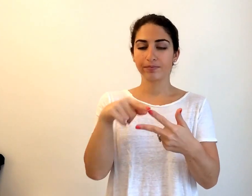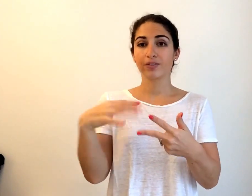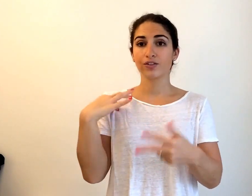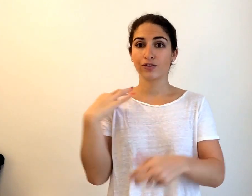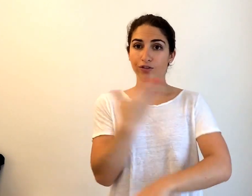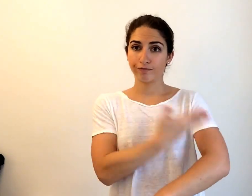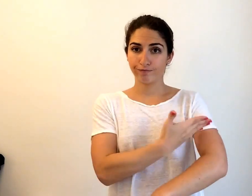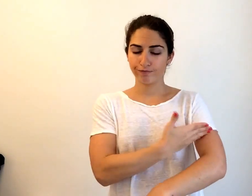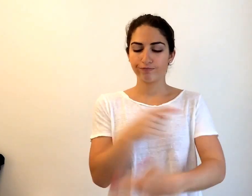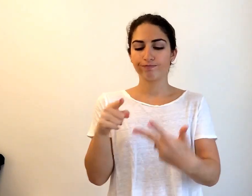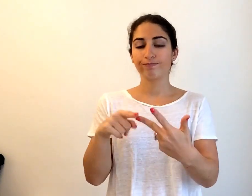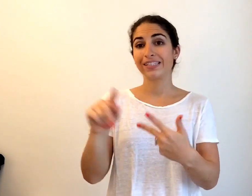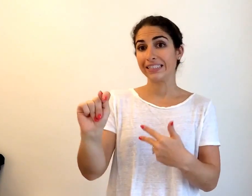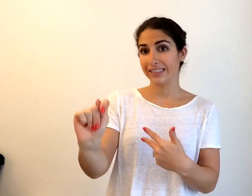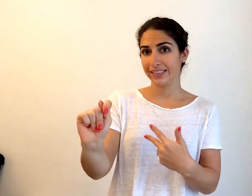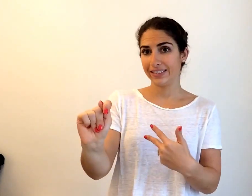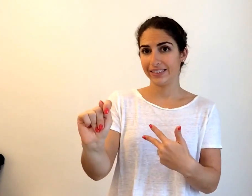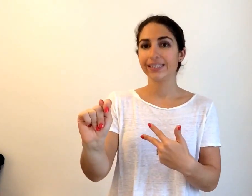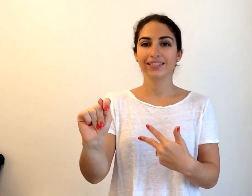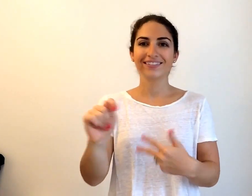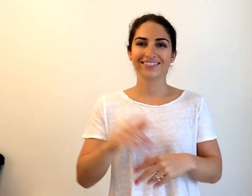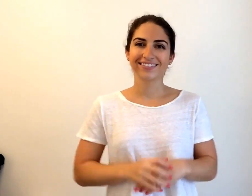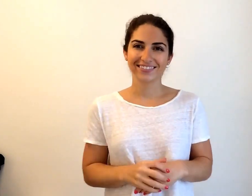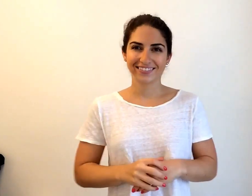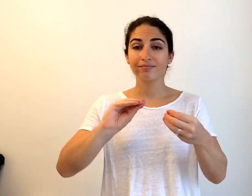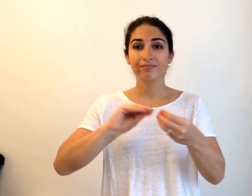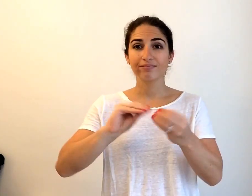TEA the beverage, T-SHIRT, and the letter T.